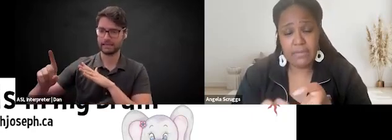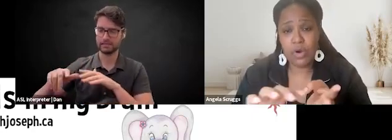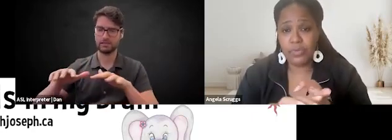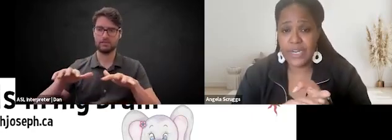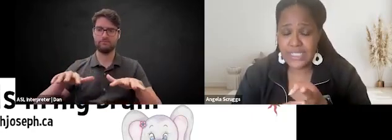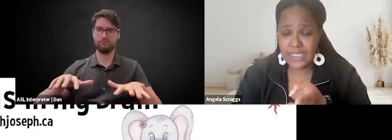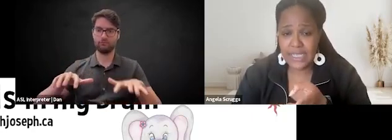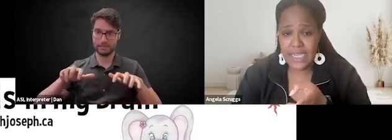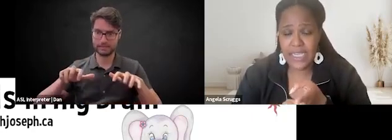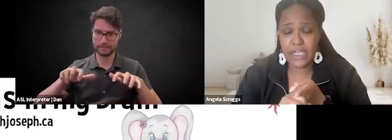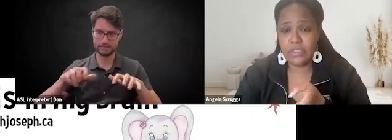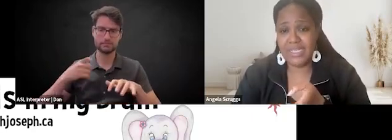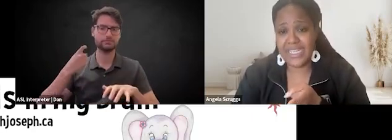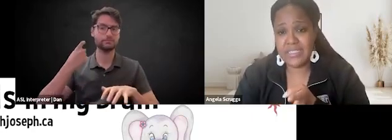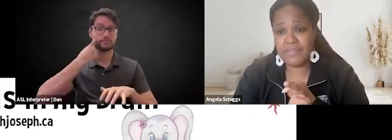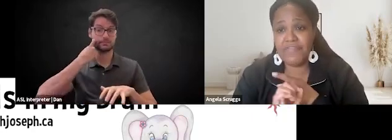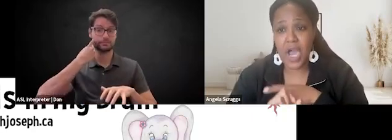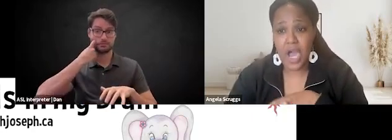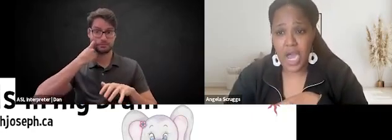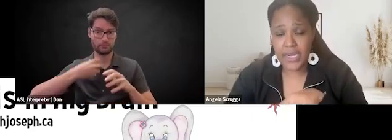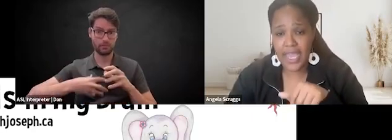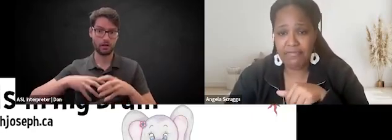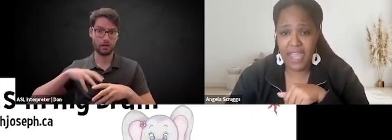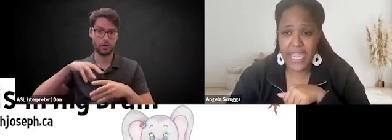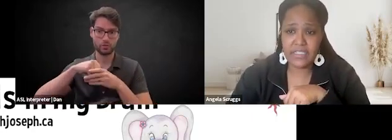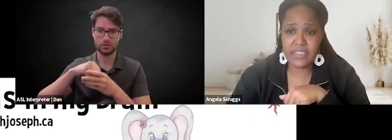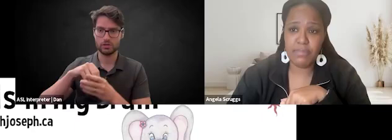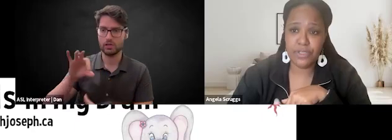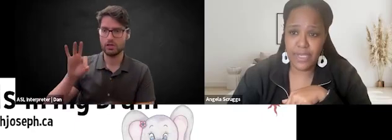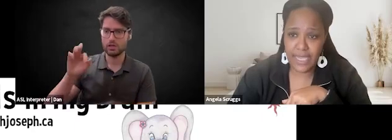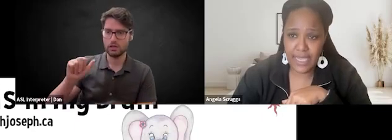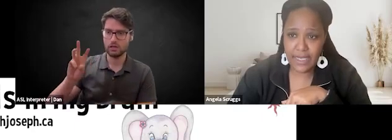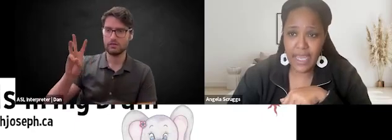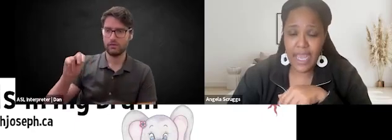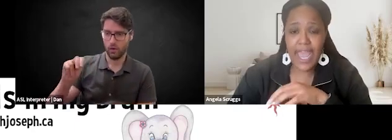And more recently included is fawn, F-A-W-N.